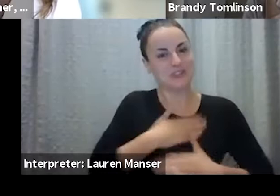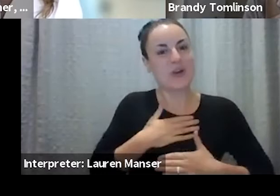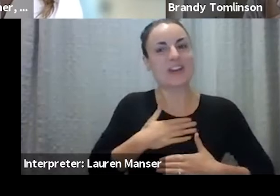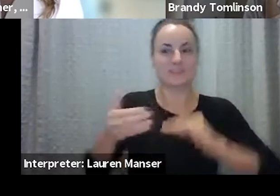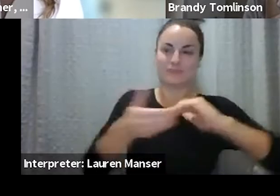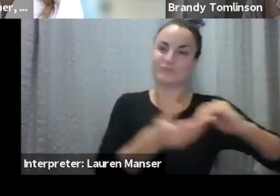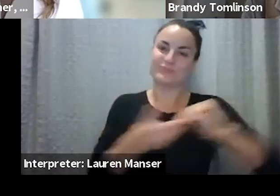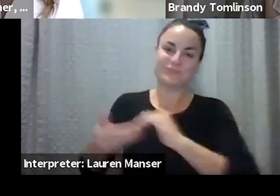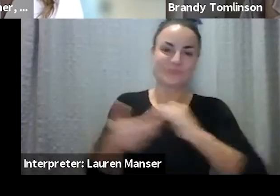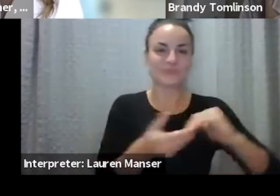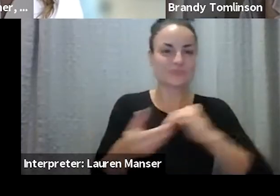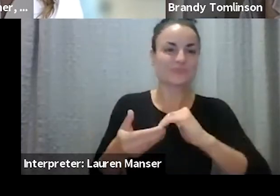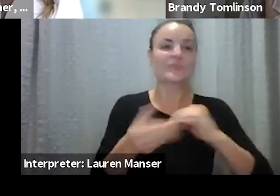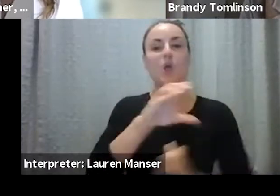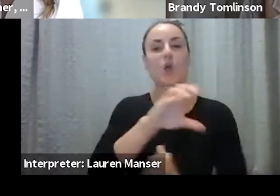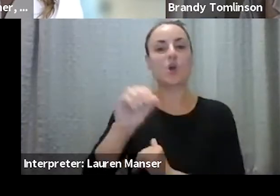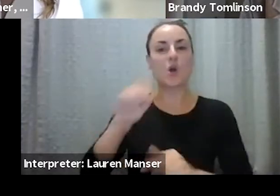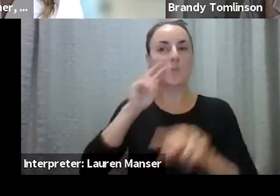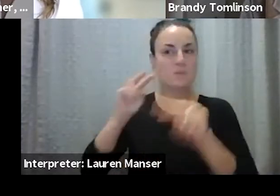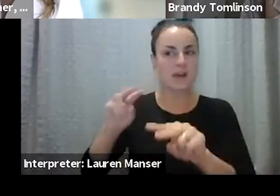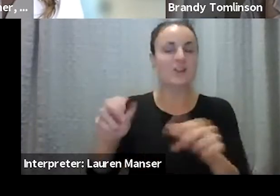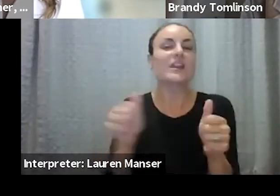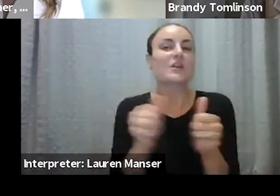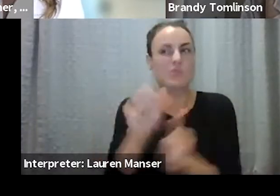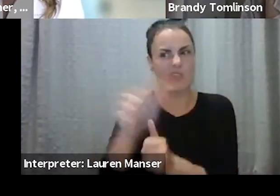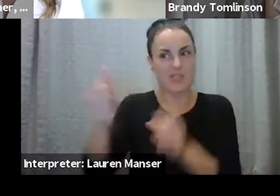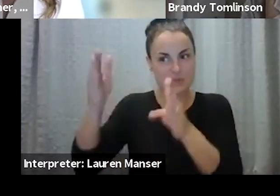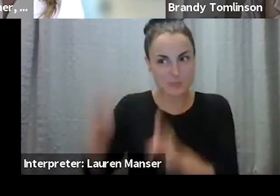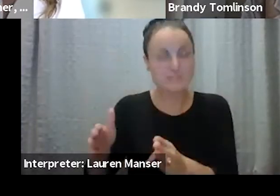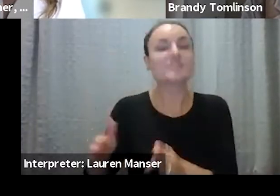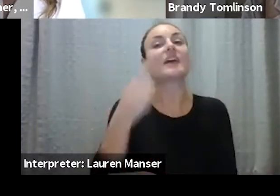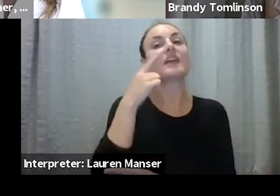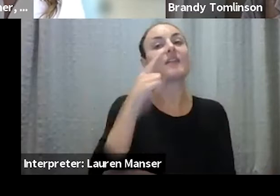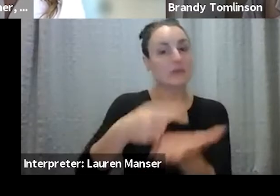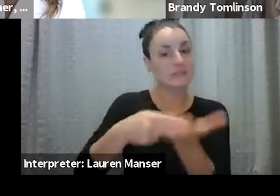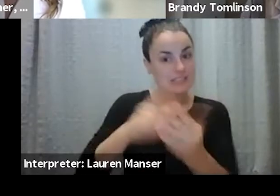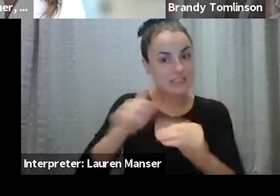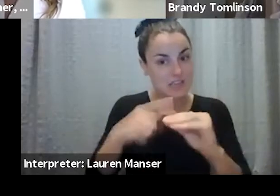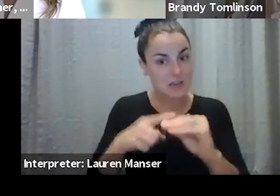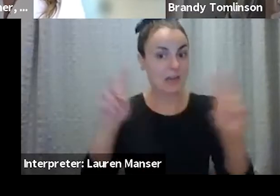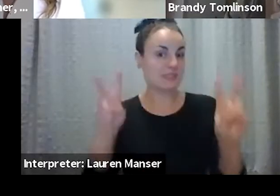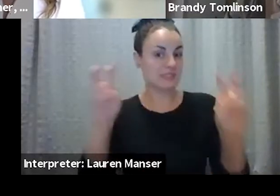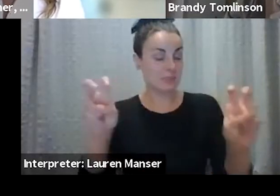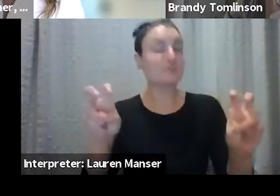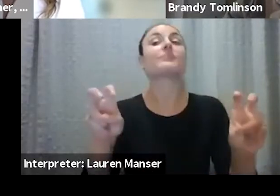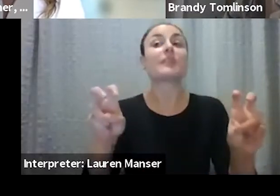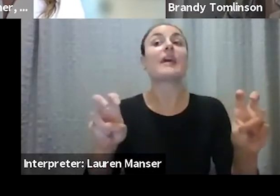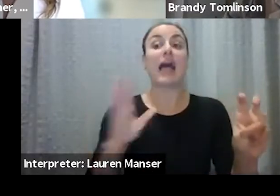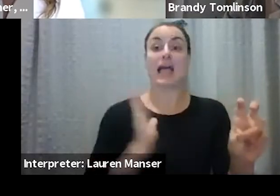the disclosure of disability in the workplace panel. You can watch the entire panel on our YouTube channel if you missed it.